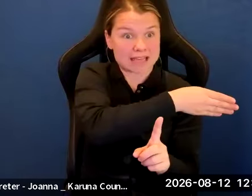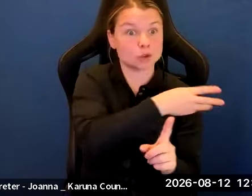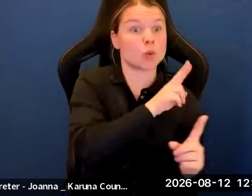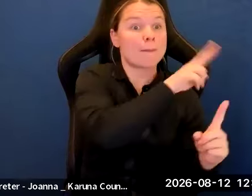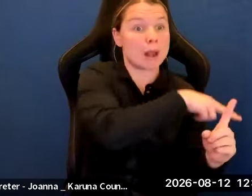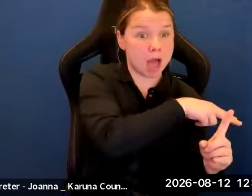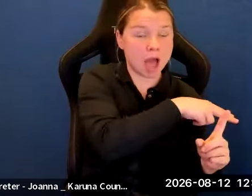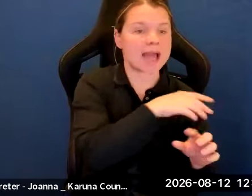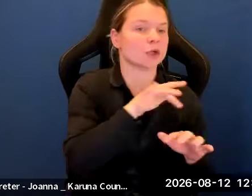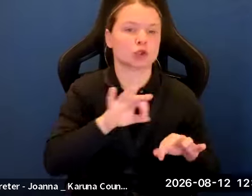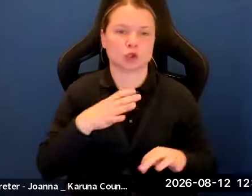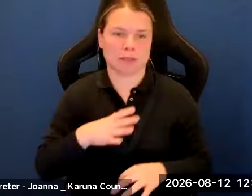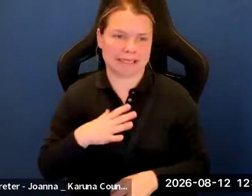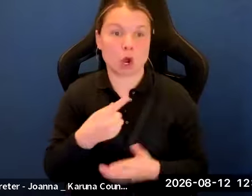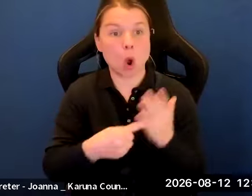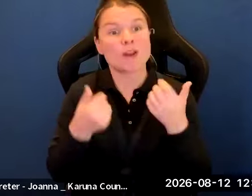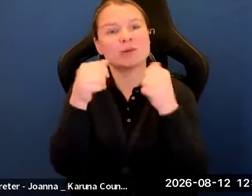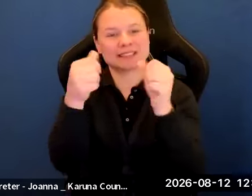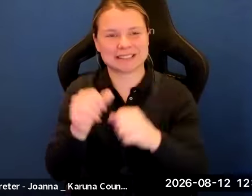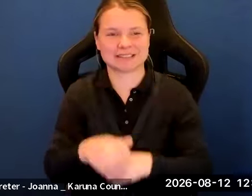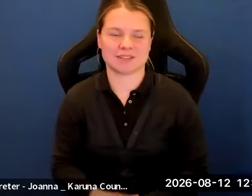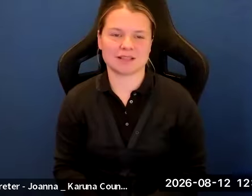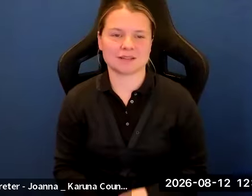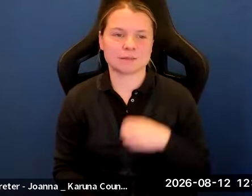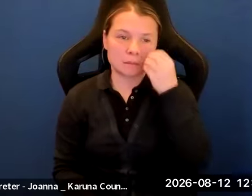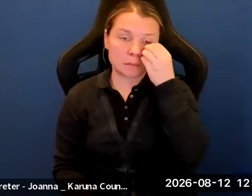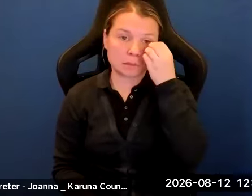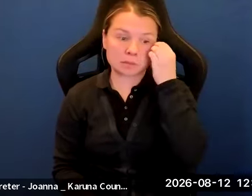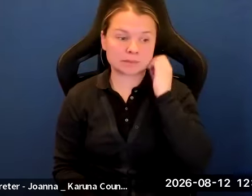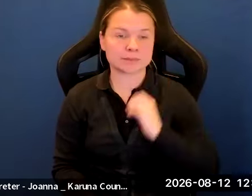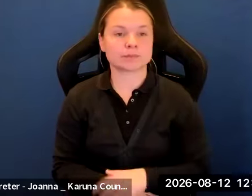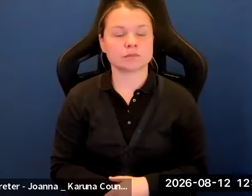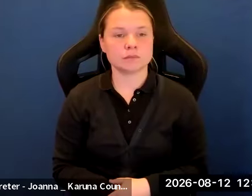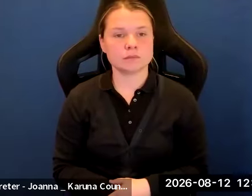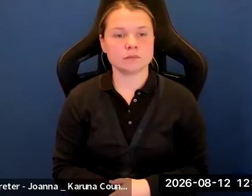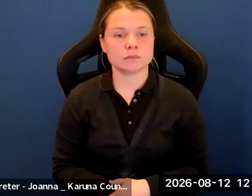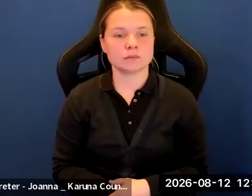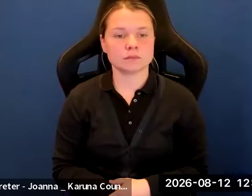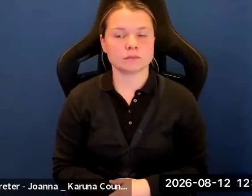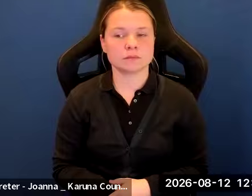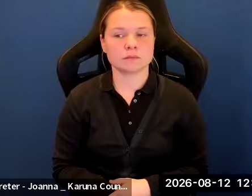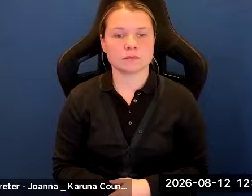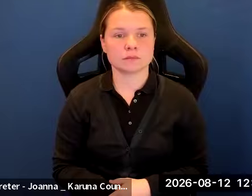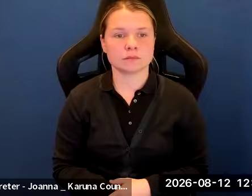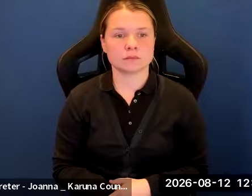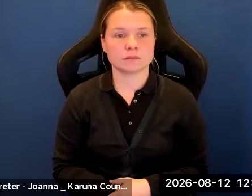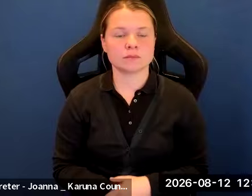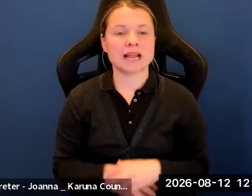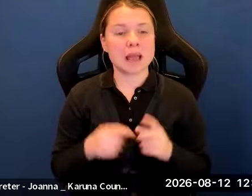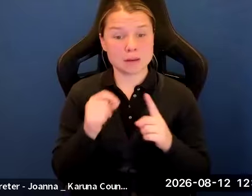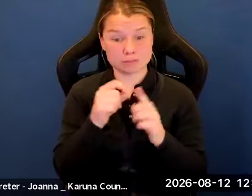evidence of both of these things is not required for the application.